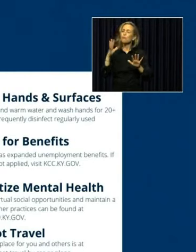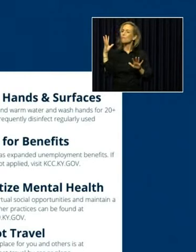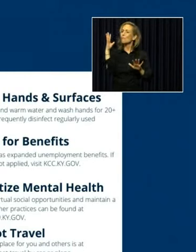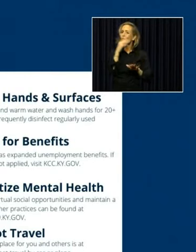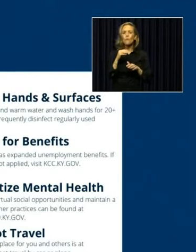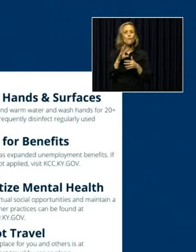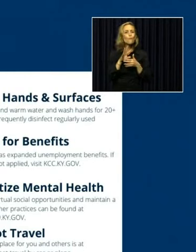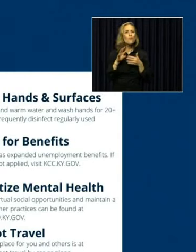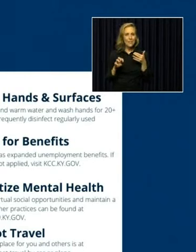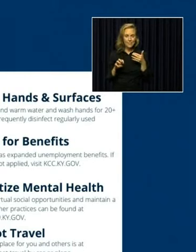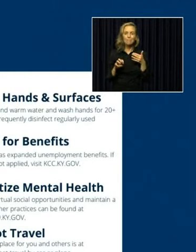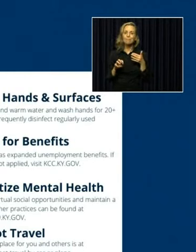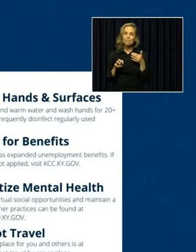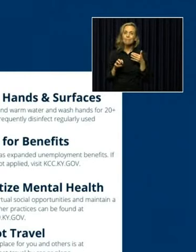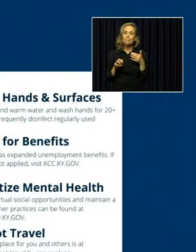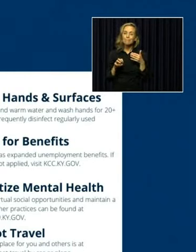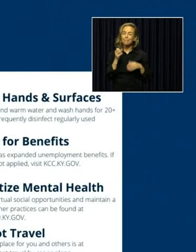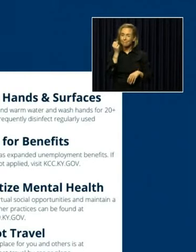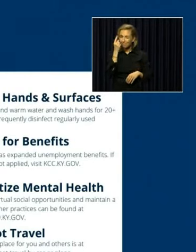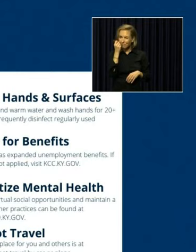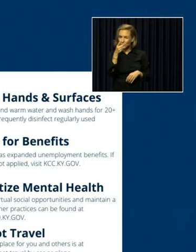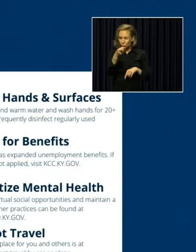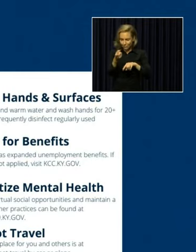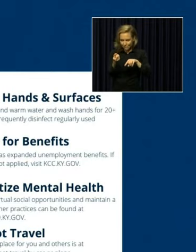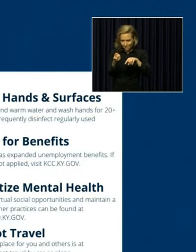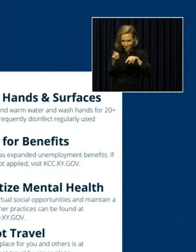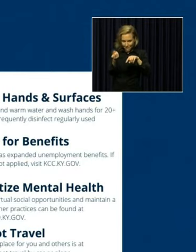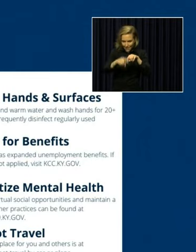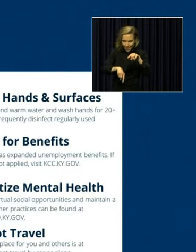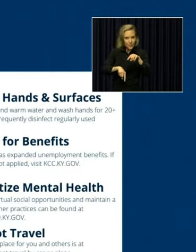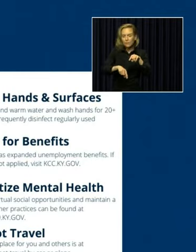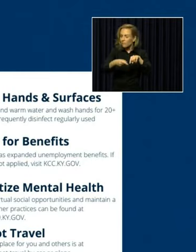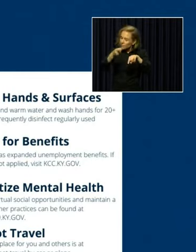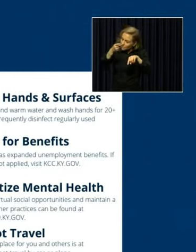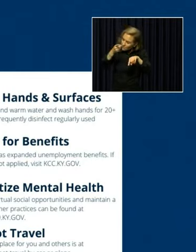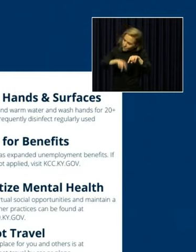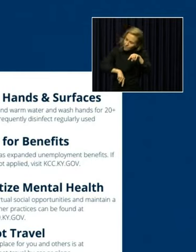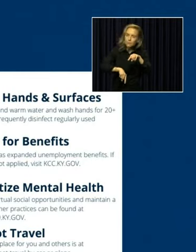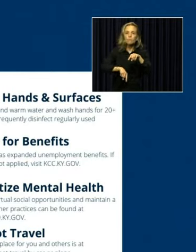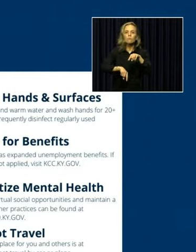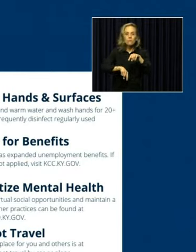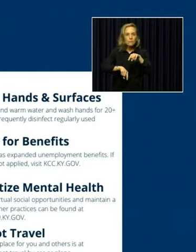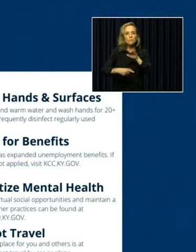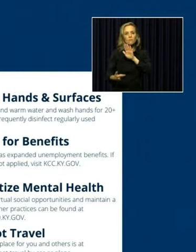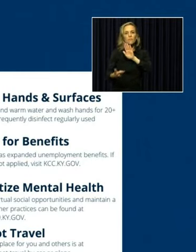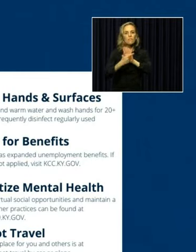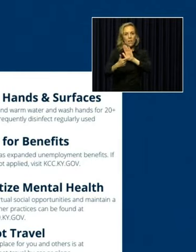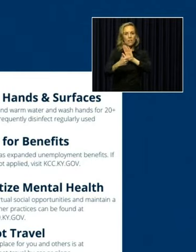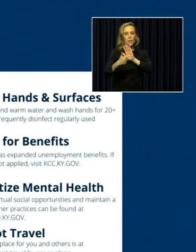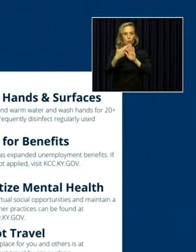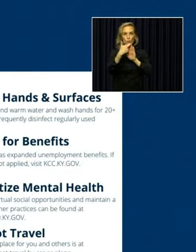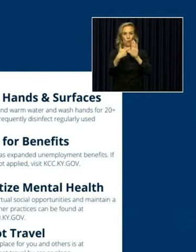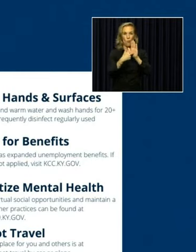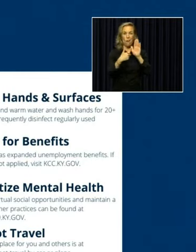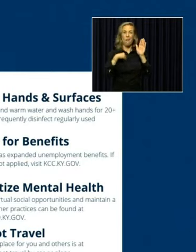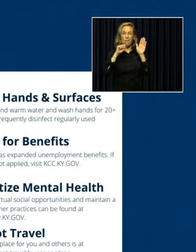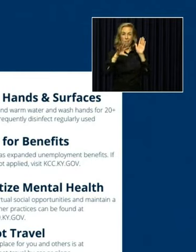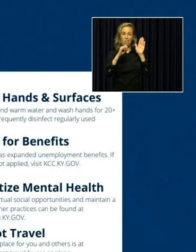I'M GOING TO SHOW THE SLIDE I SHOWED FOR THE FIRST TIME YESTERDAY. HOW WELL WE DO SOCIAL DISTANCING